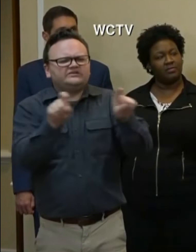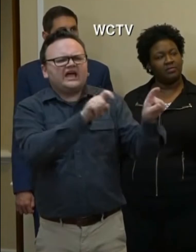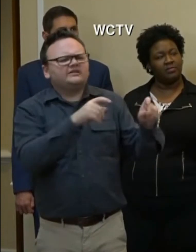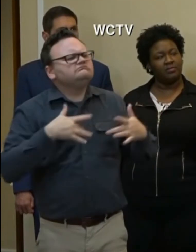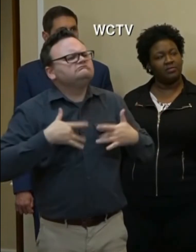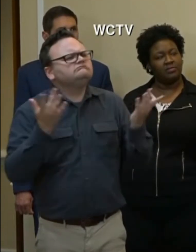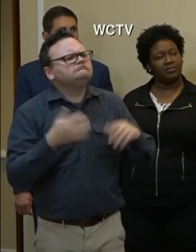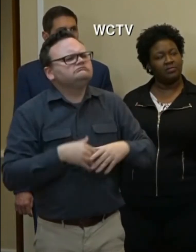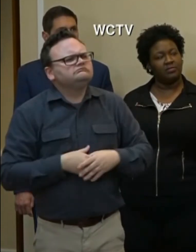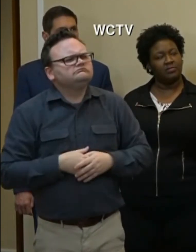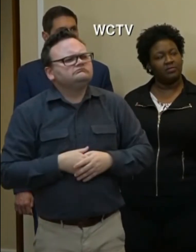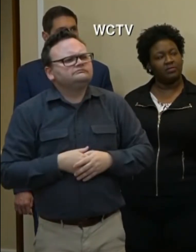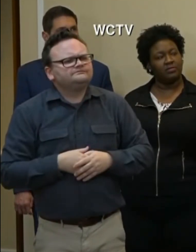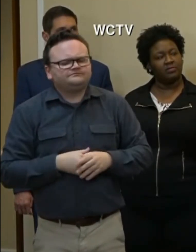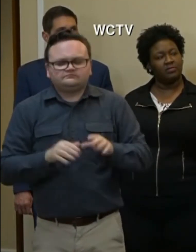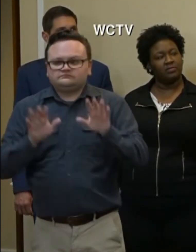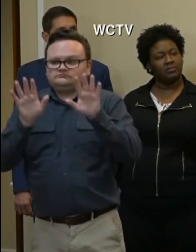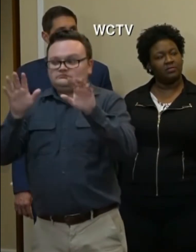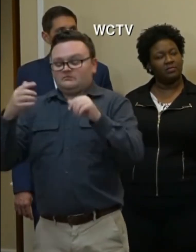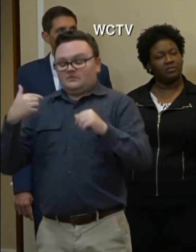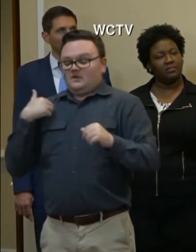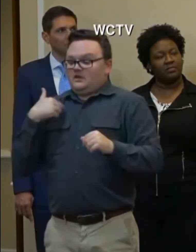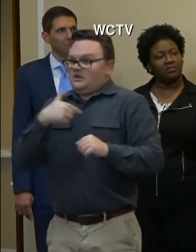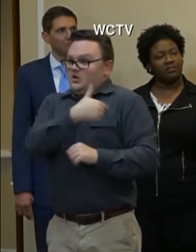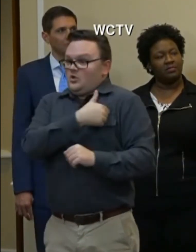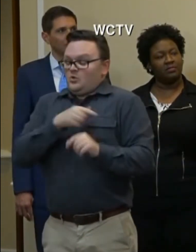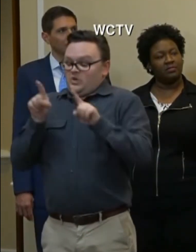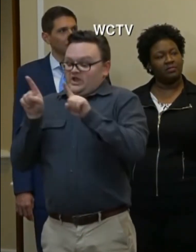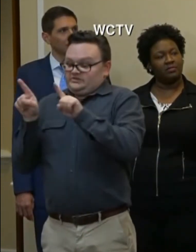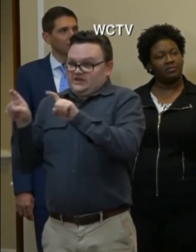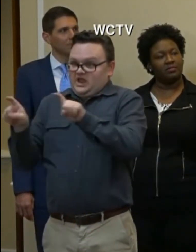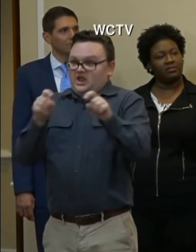well first of all we're testing consistent with the CDC guidelines and